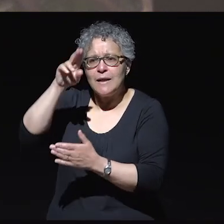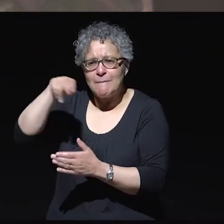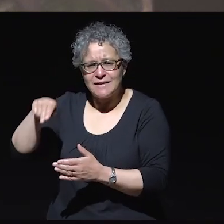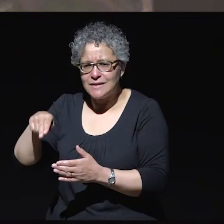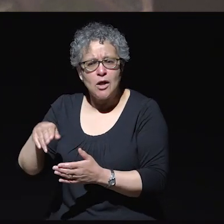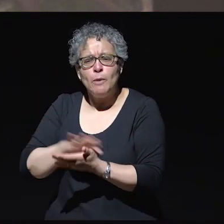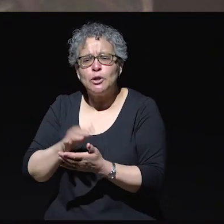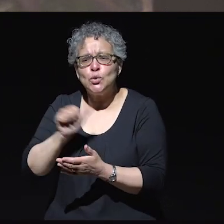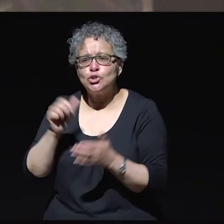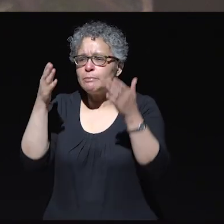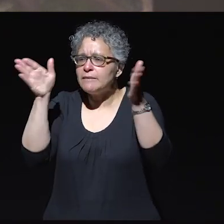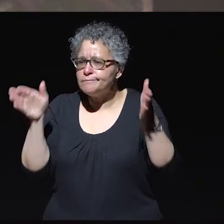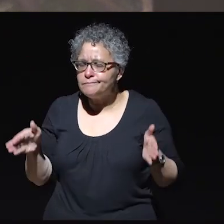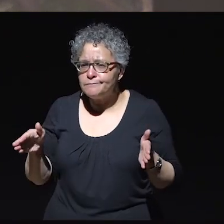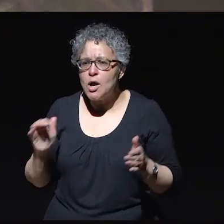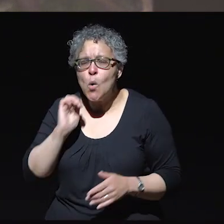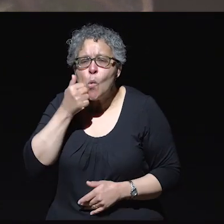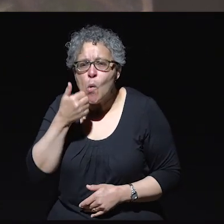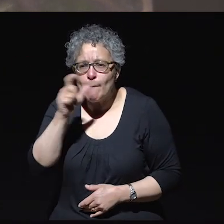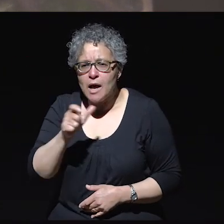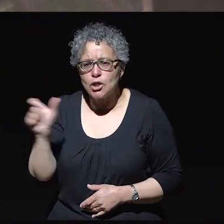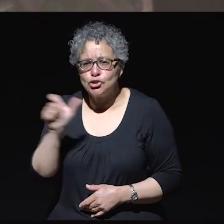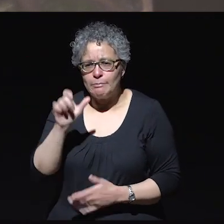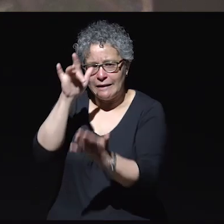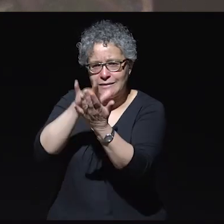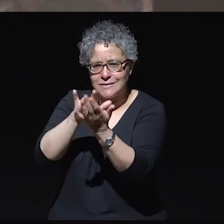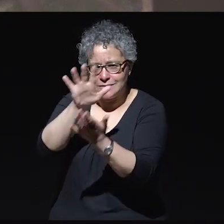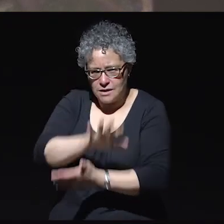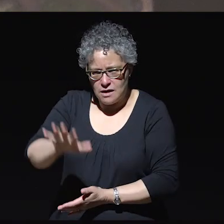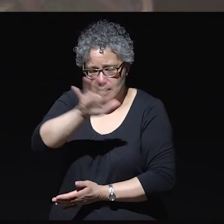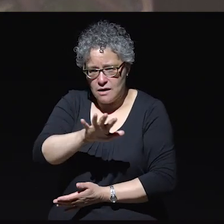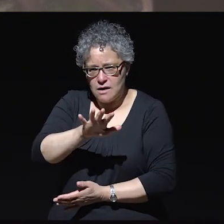and the warmer colours had to dominate in the centre. Now, the timings don't quite work